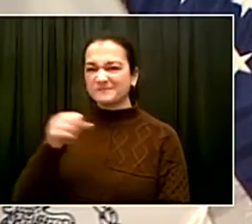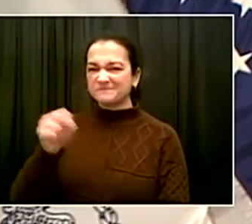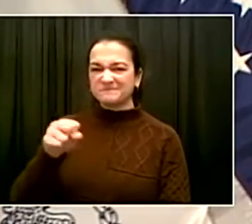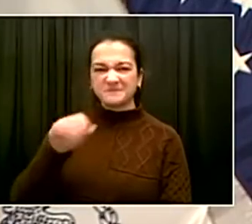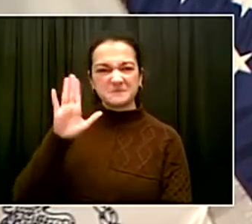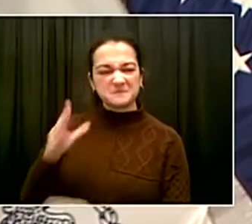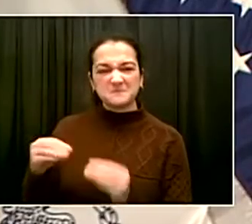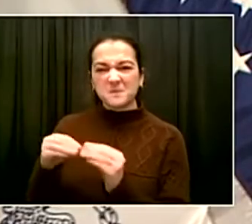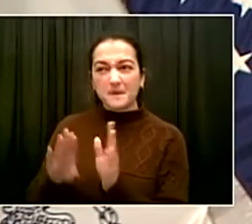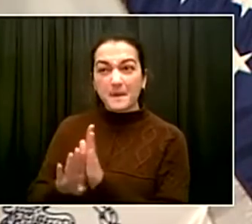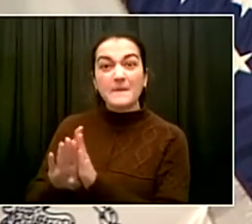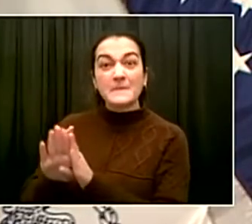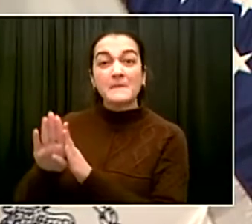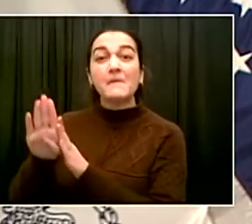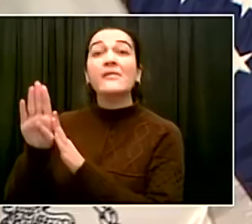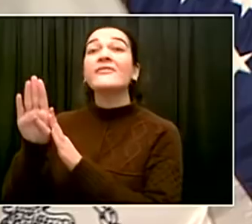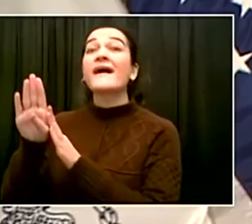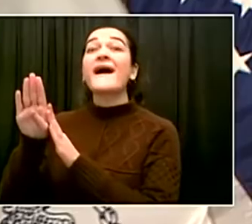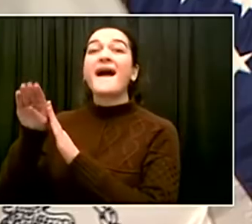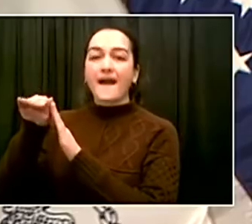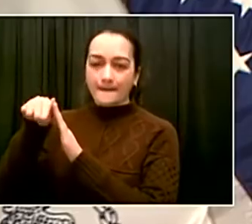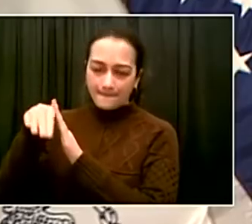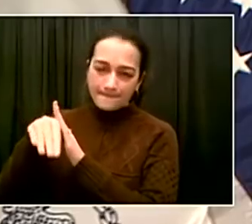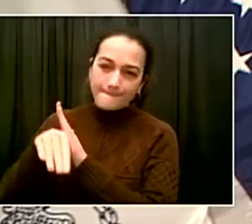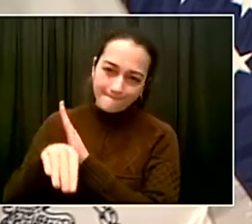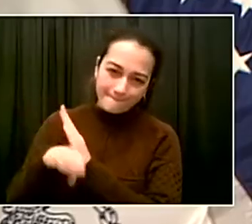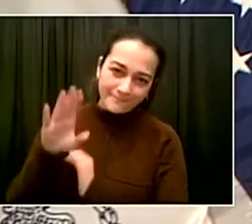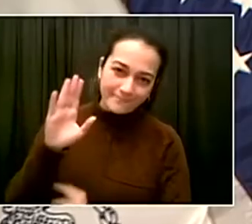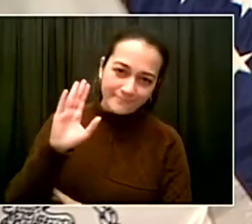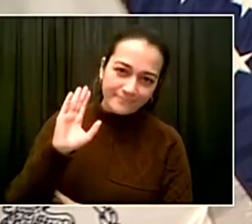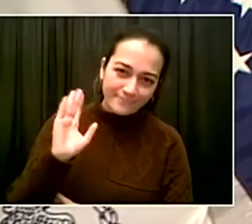TEMPORARY PHENOMENON.